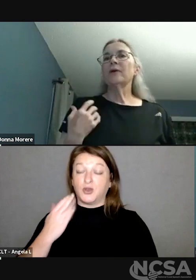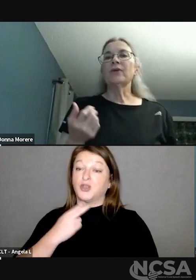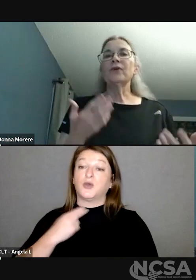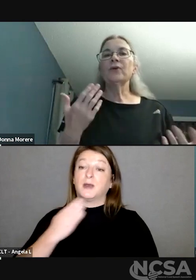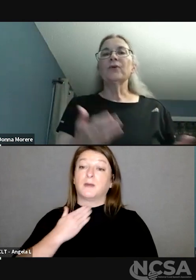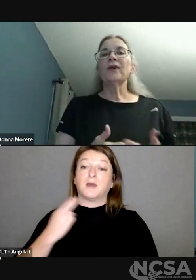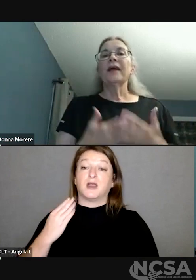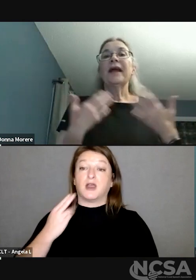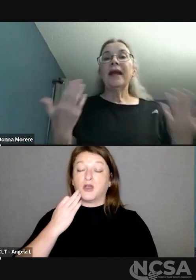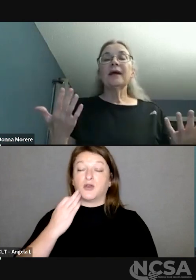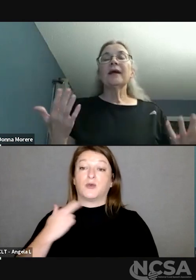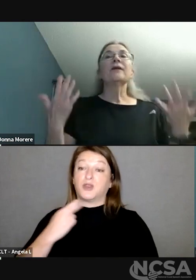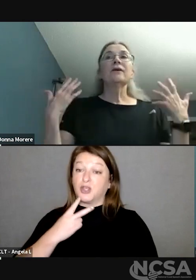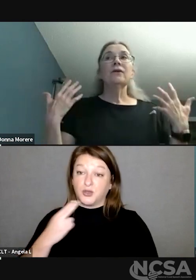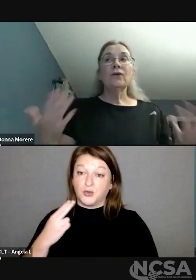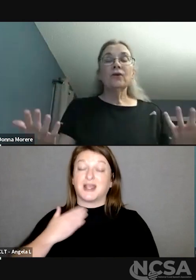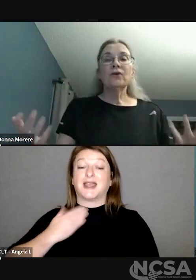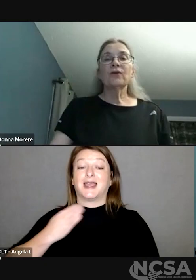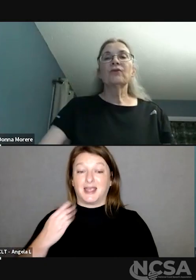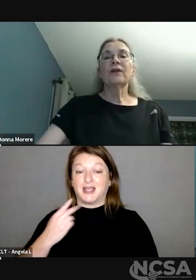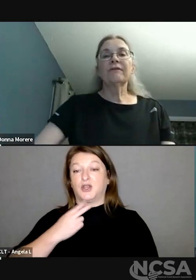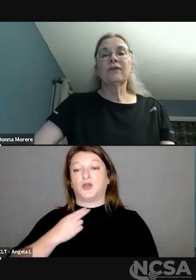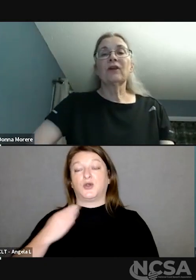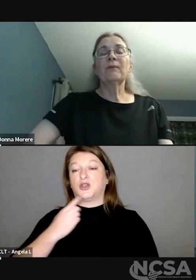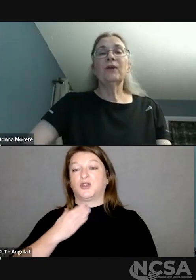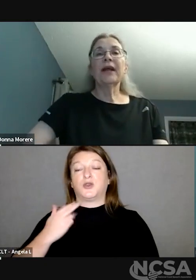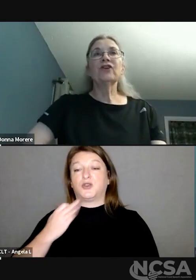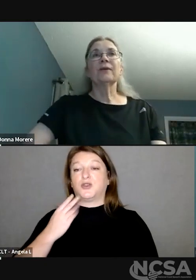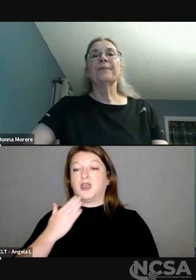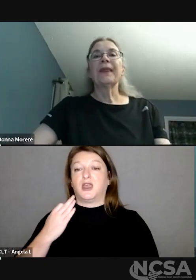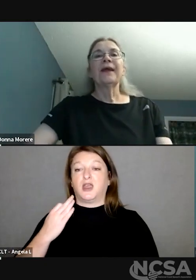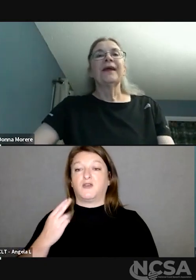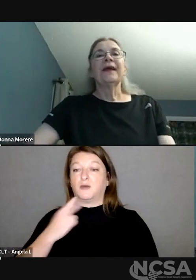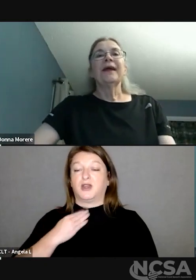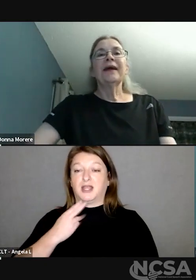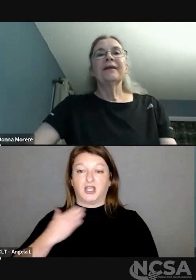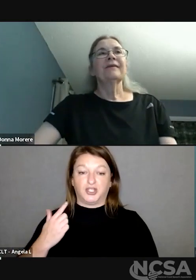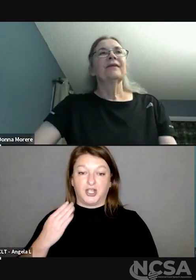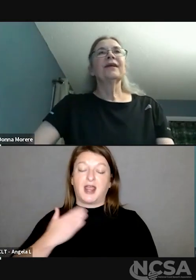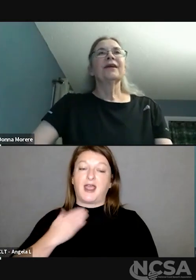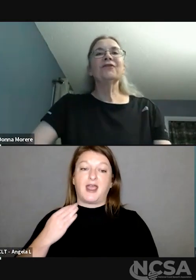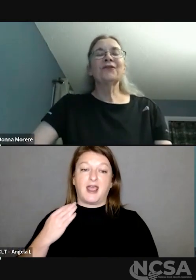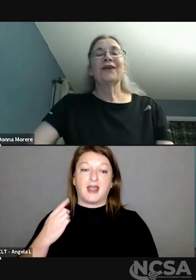with cues, and you can do it through the air of communication. And again, this is